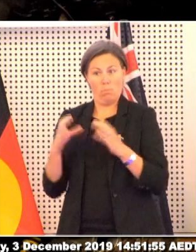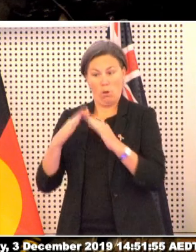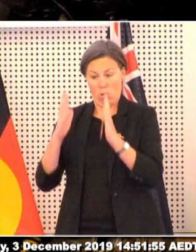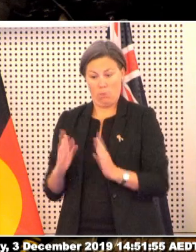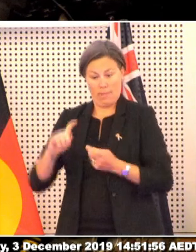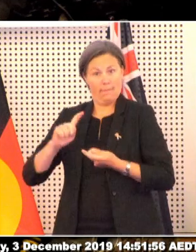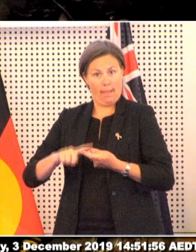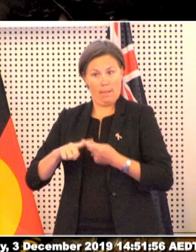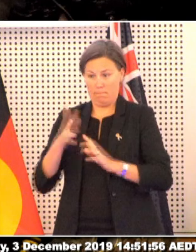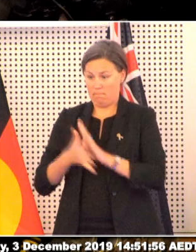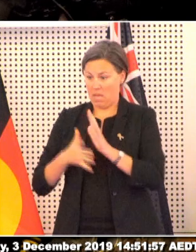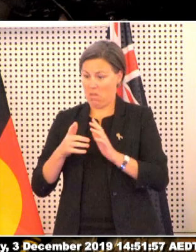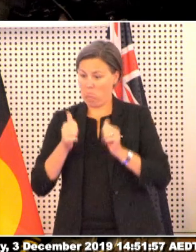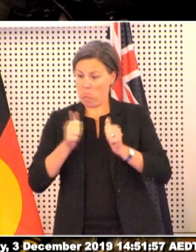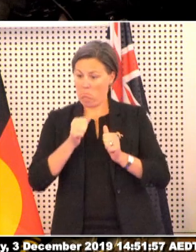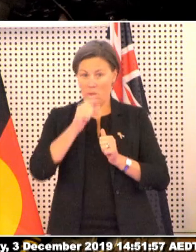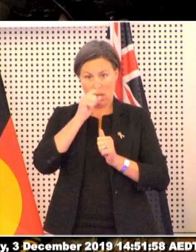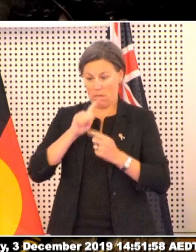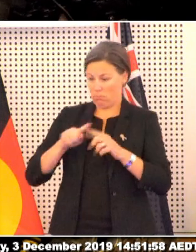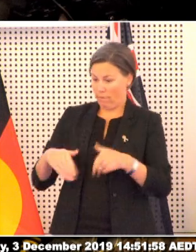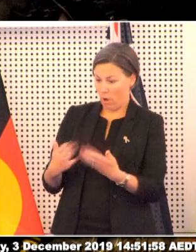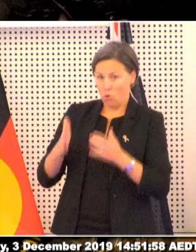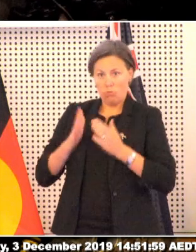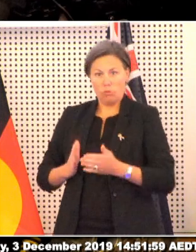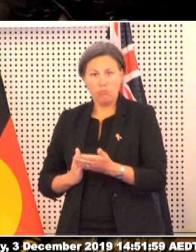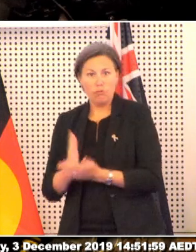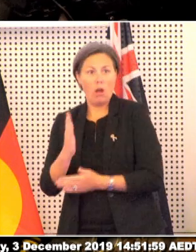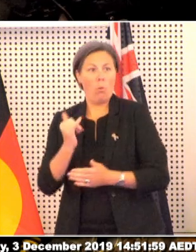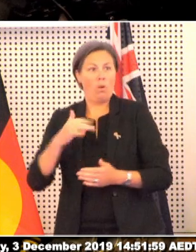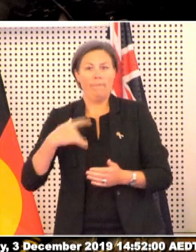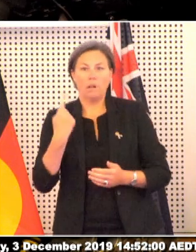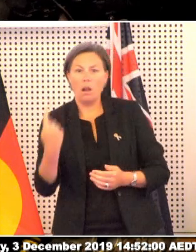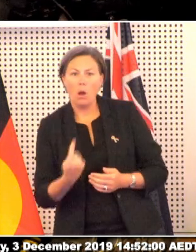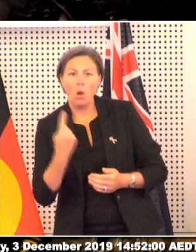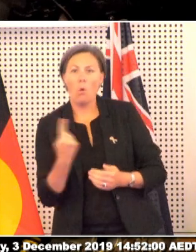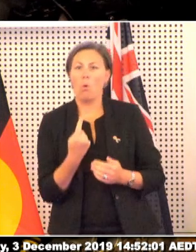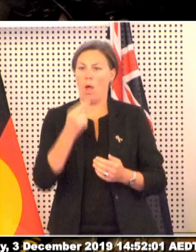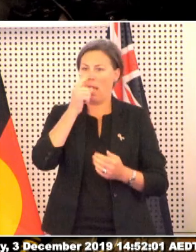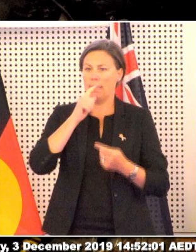to live independently or the right in relation to choice, or the right in terms